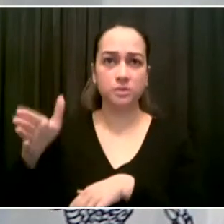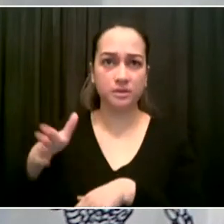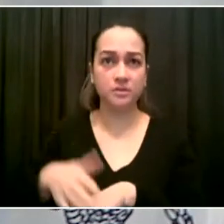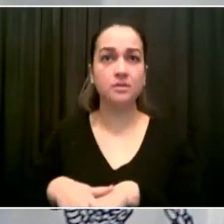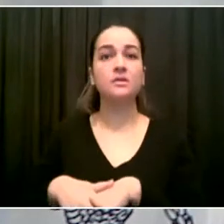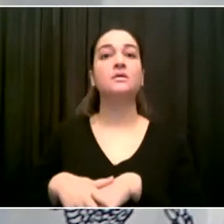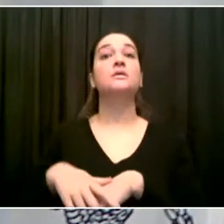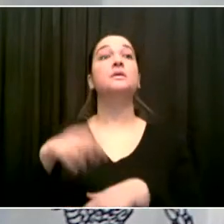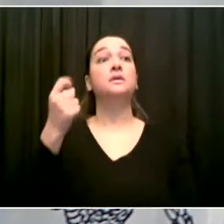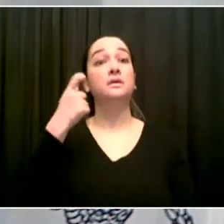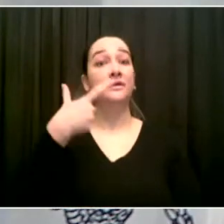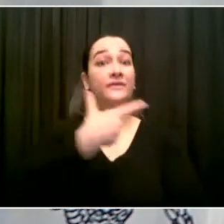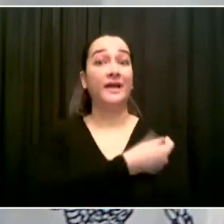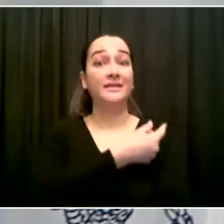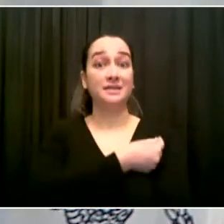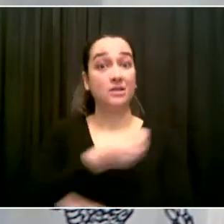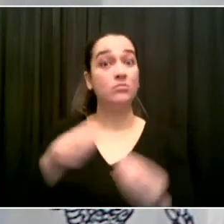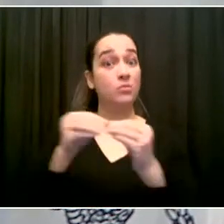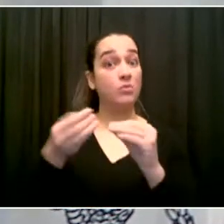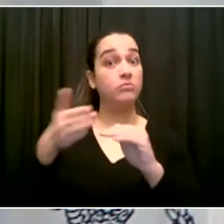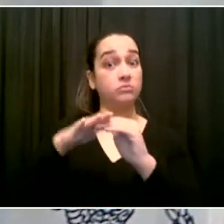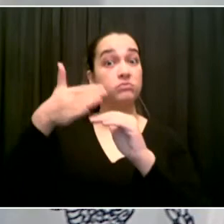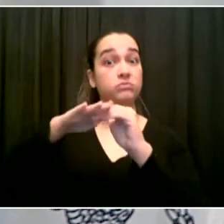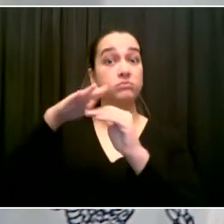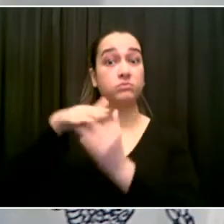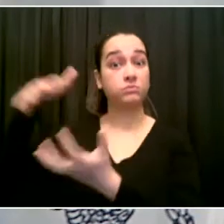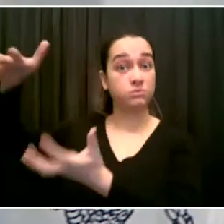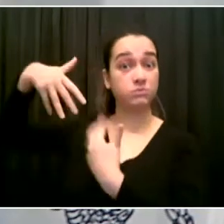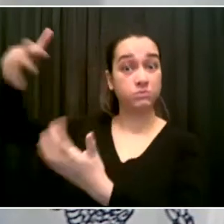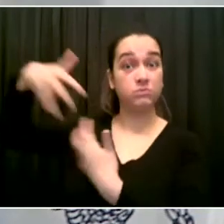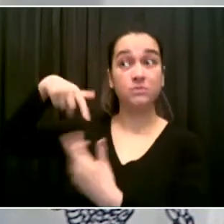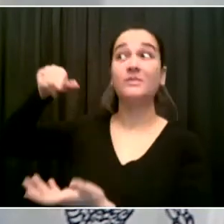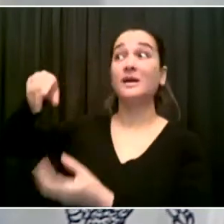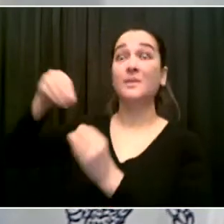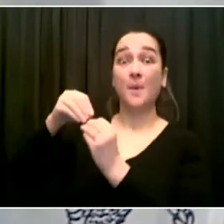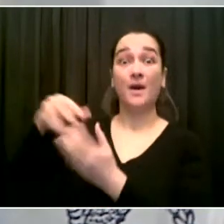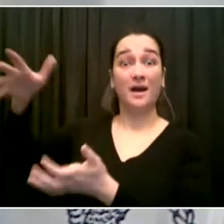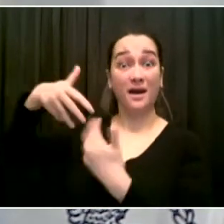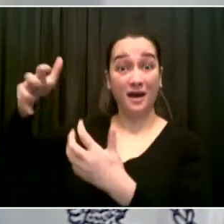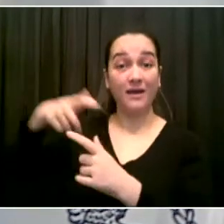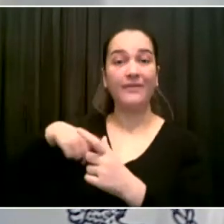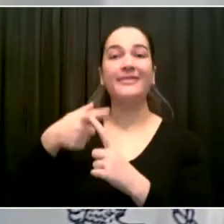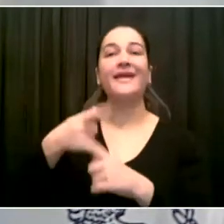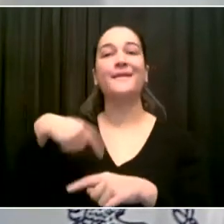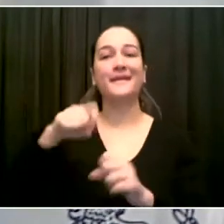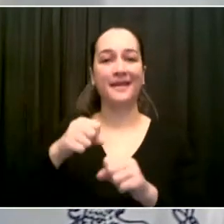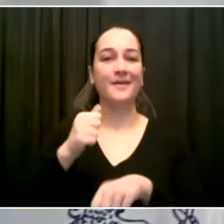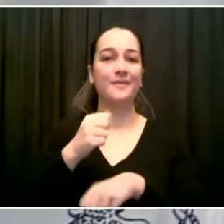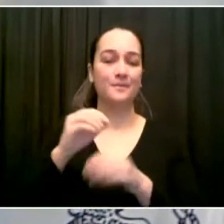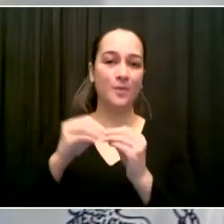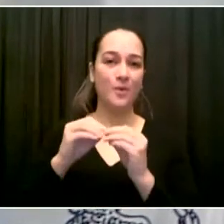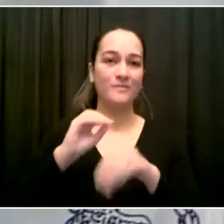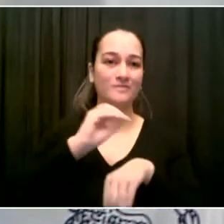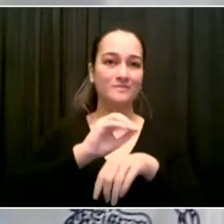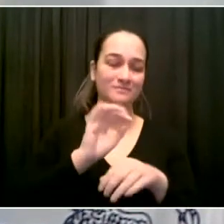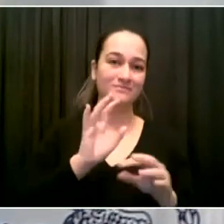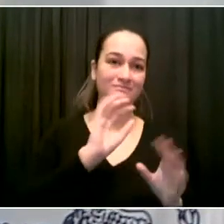SUPPLY CONTINUES